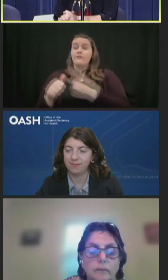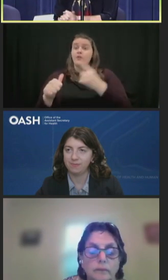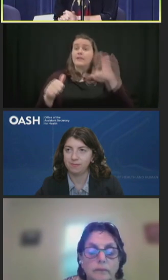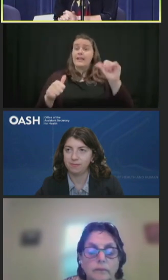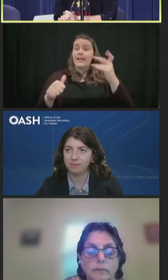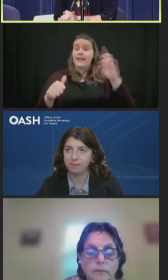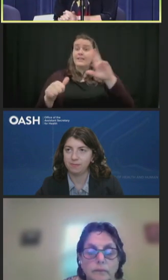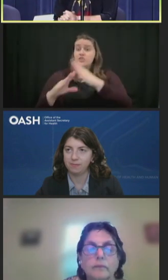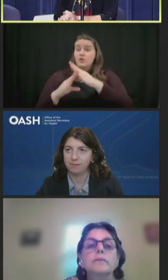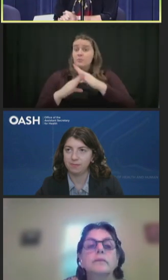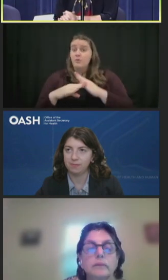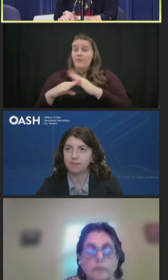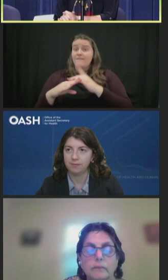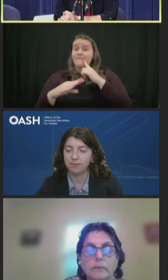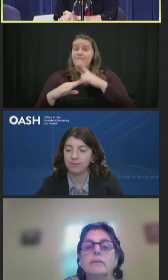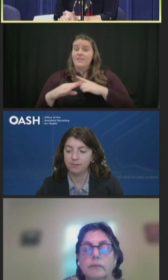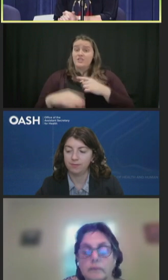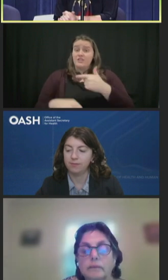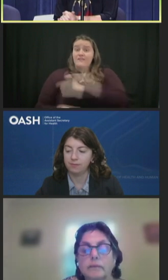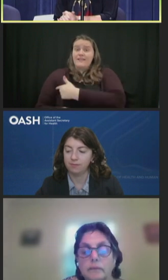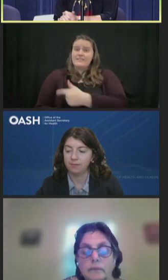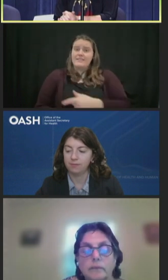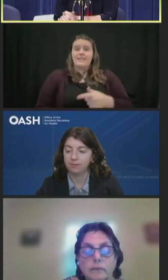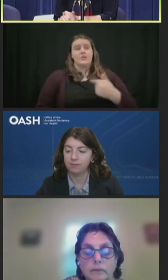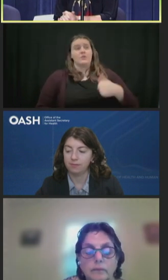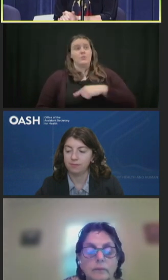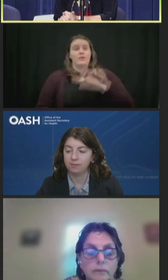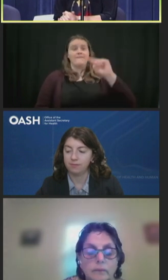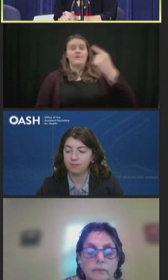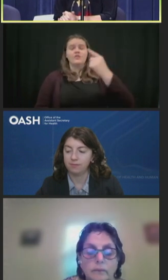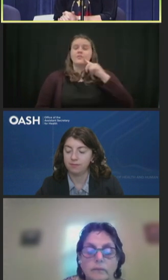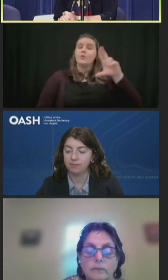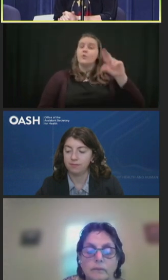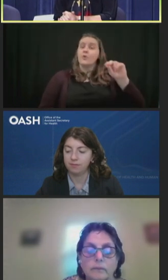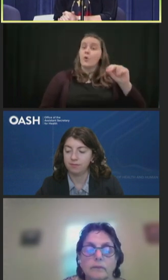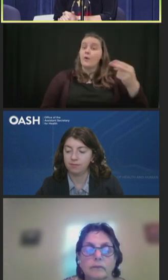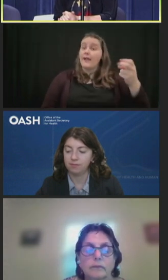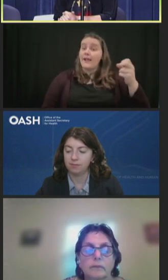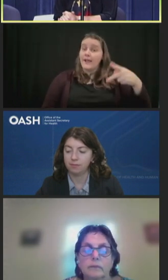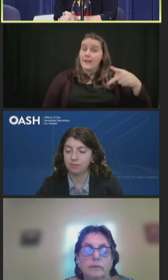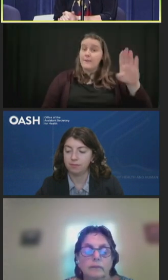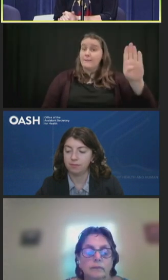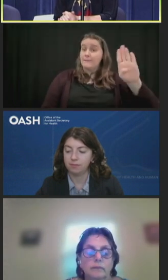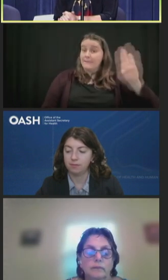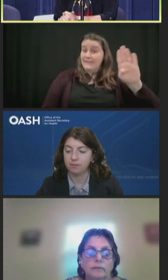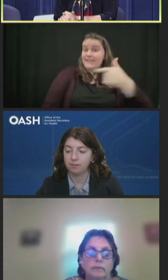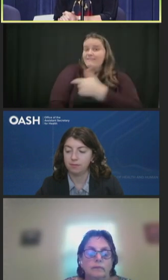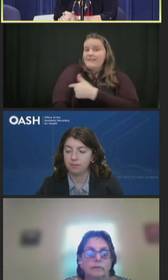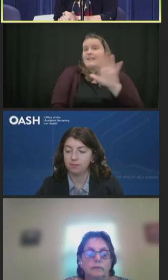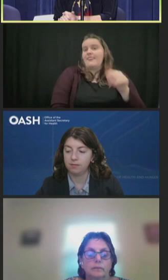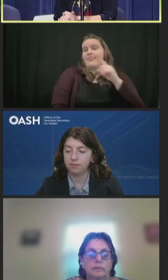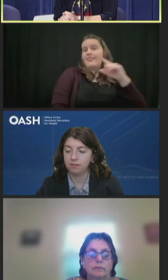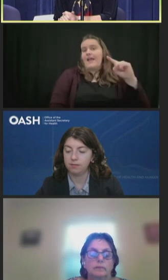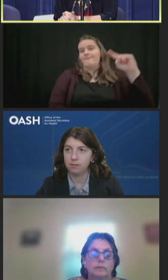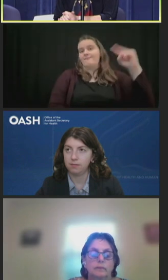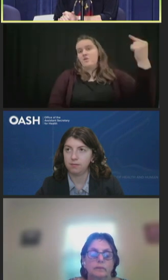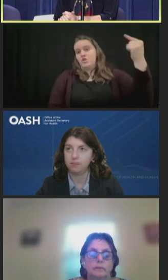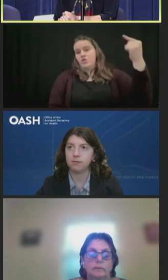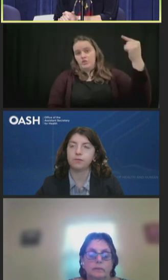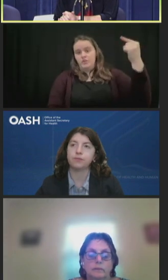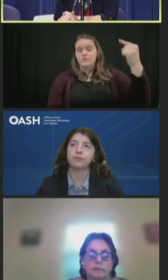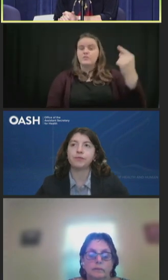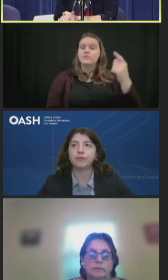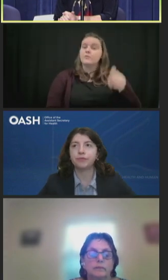hepatitis B vaccine. And I think we really need to tap into our colleagues who are oncologists,